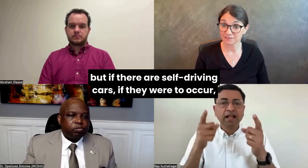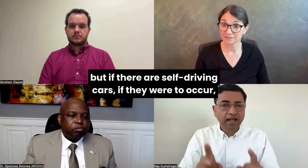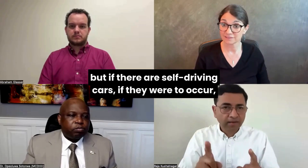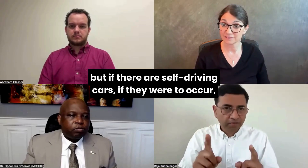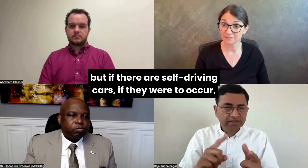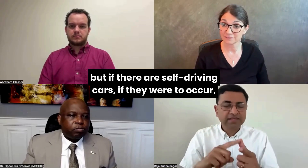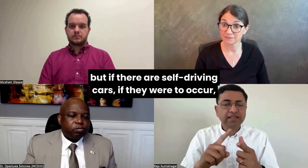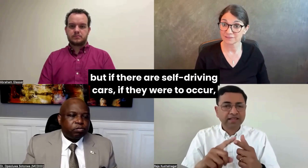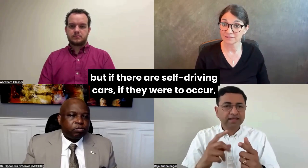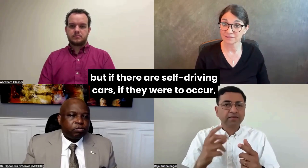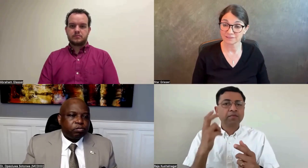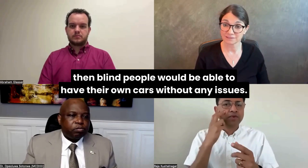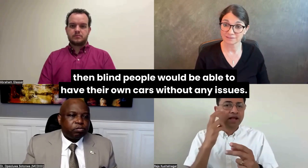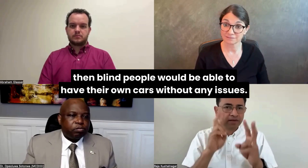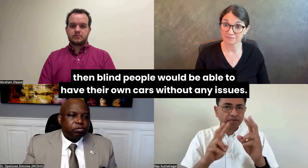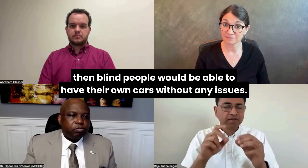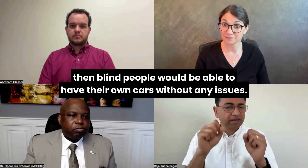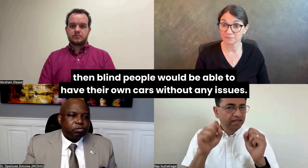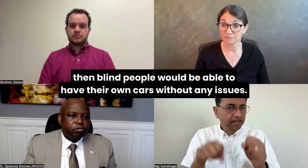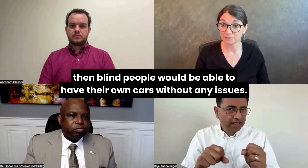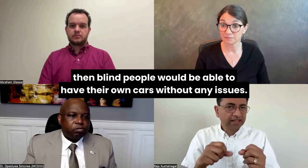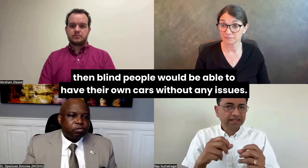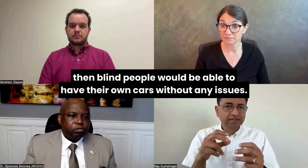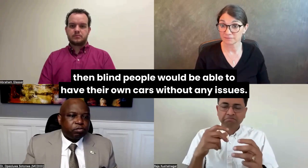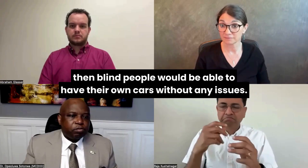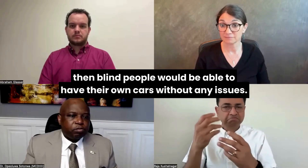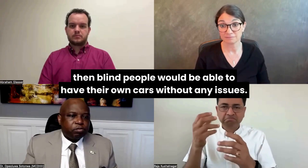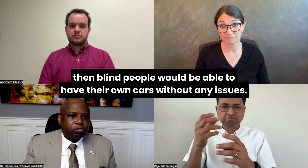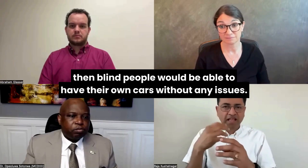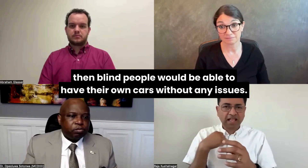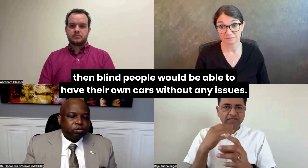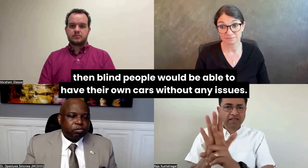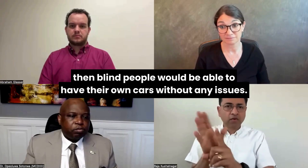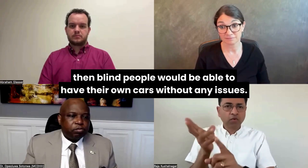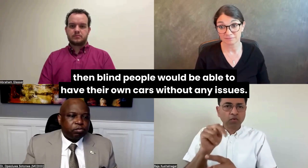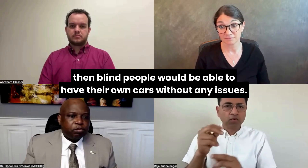then blind people would be able to have their own cars without any issues.